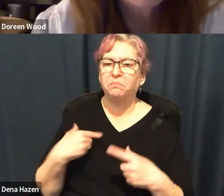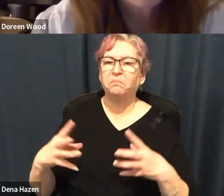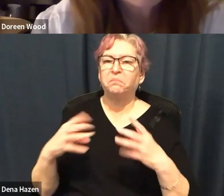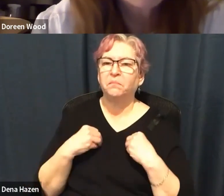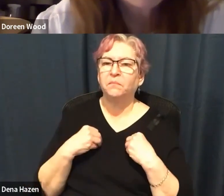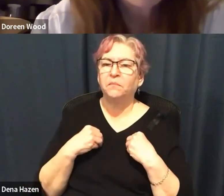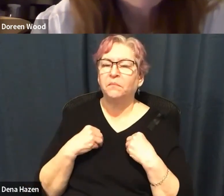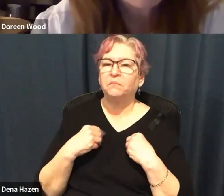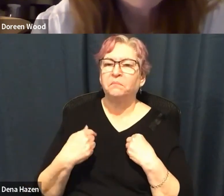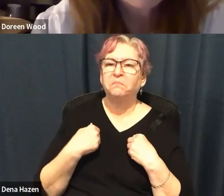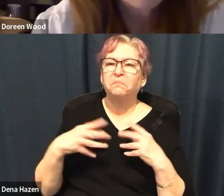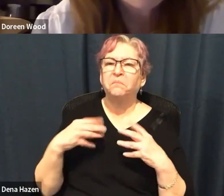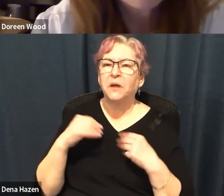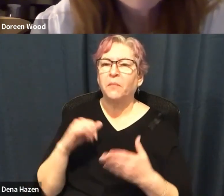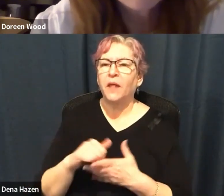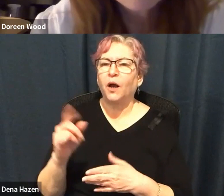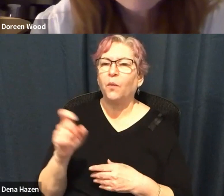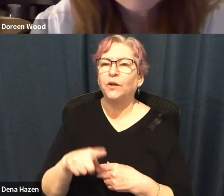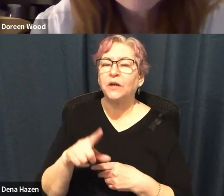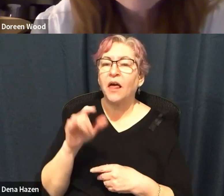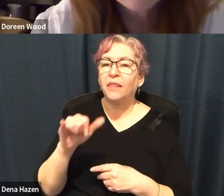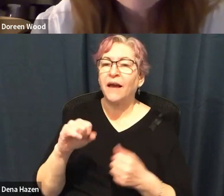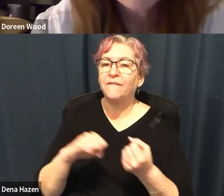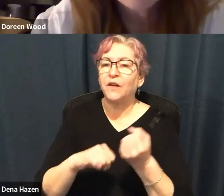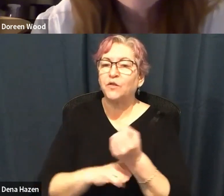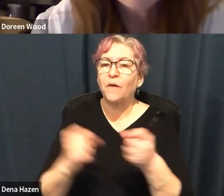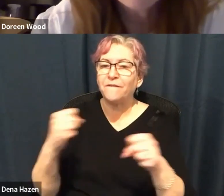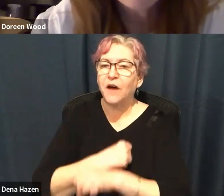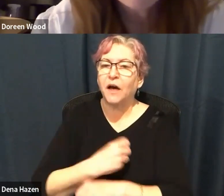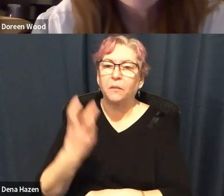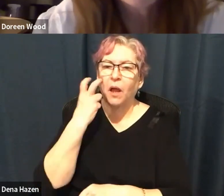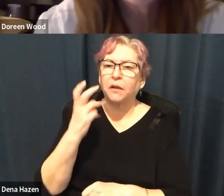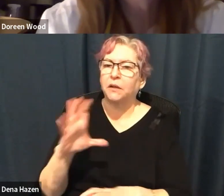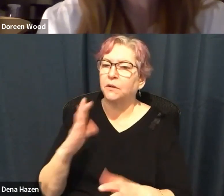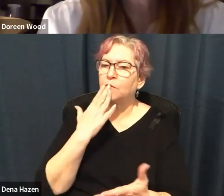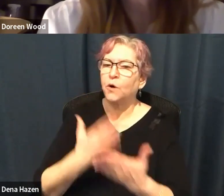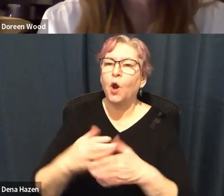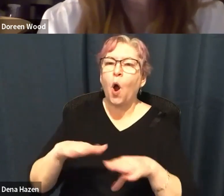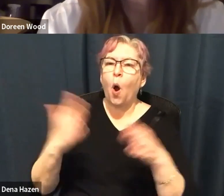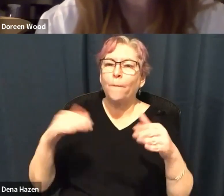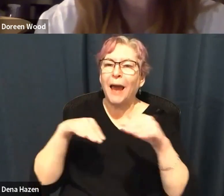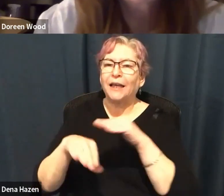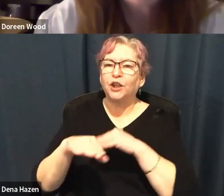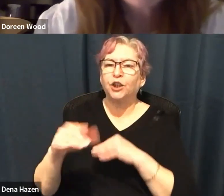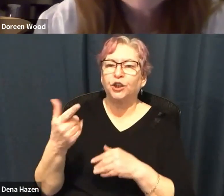Thank you for the question. The Foundation Fighting Blindness has a wonderful open access genetic testing program.